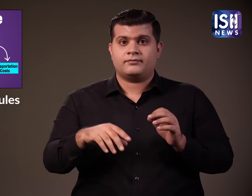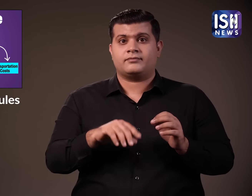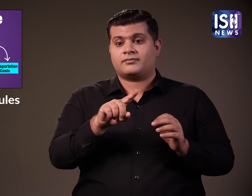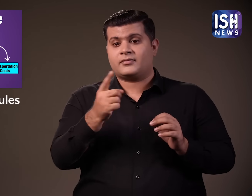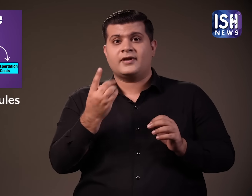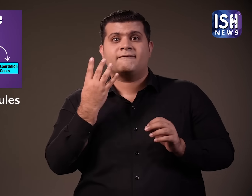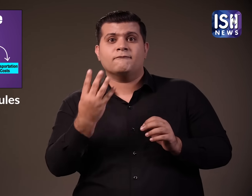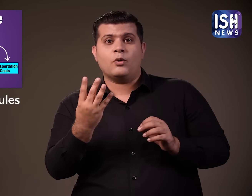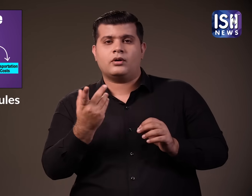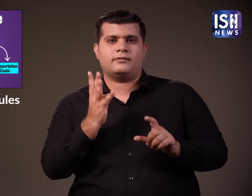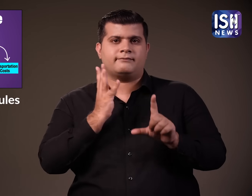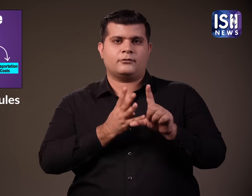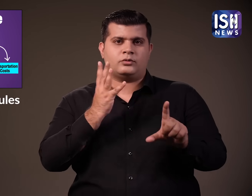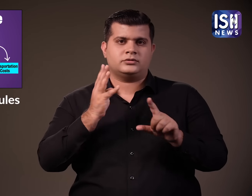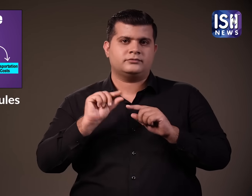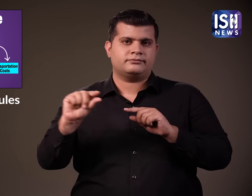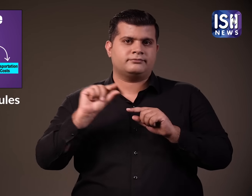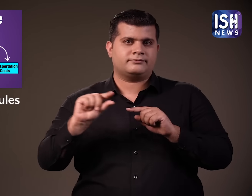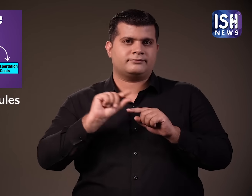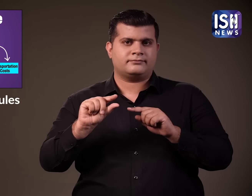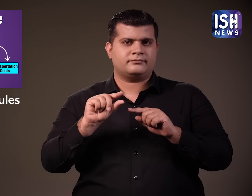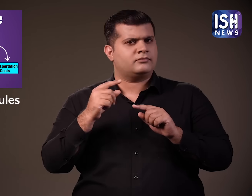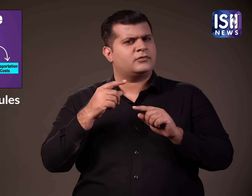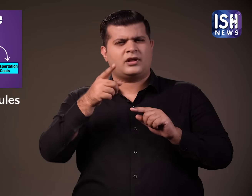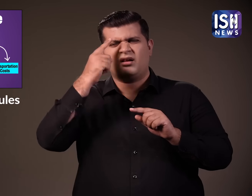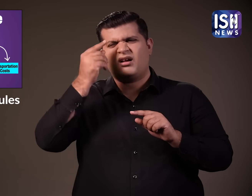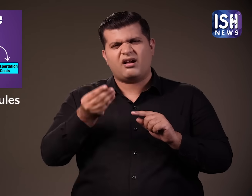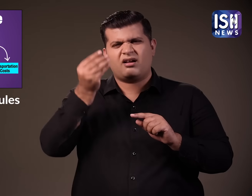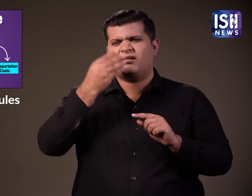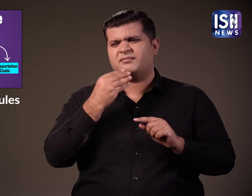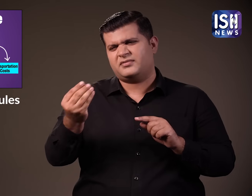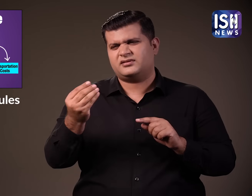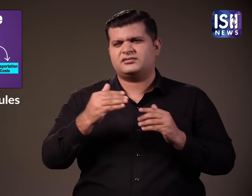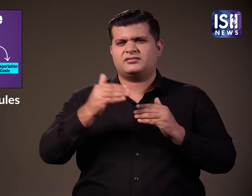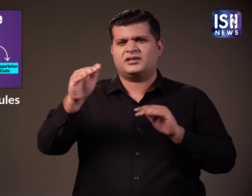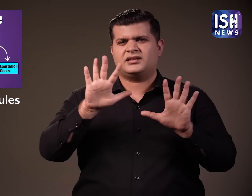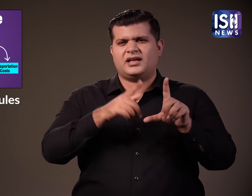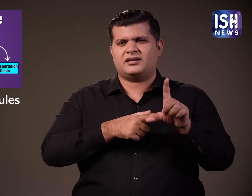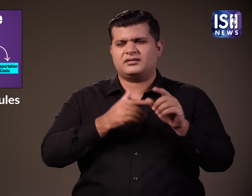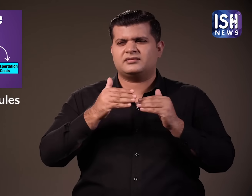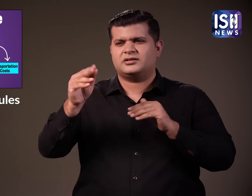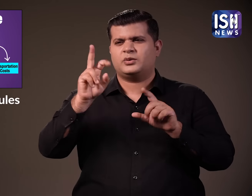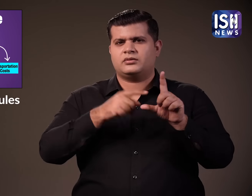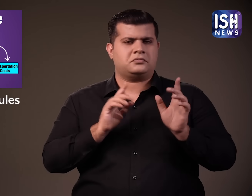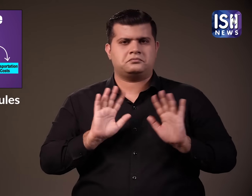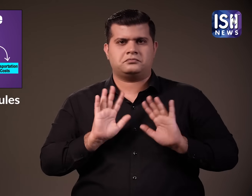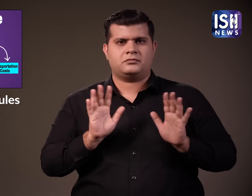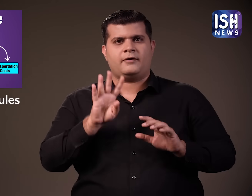and the remaining should be paid over 4 years in EMI. Don't extend the number of repayment years to 10 or 20 years. It is not advisable.